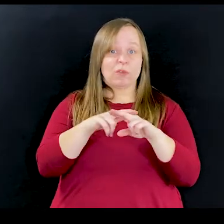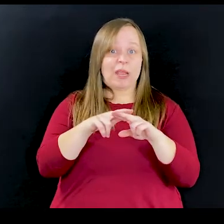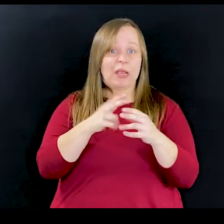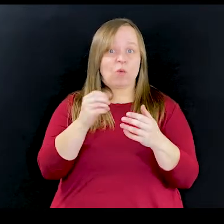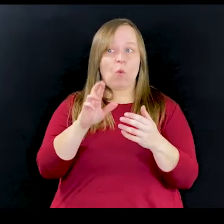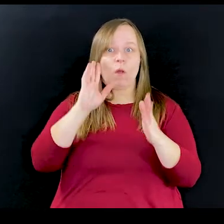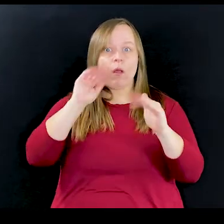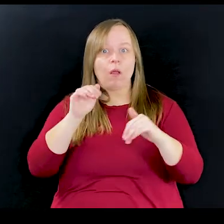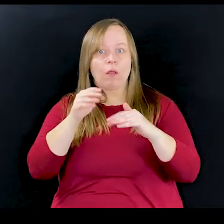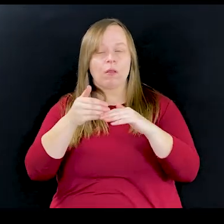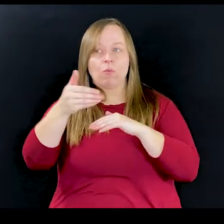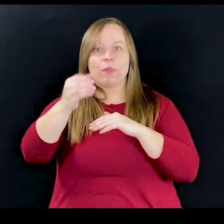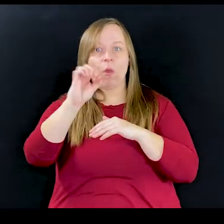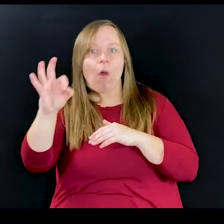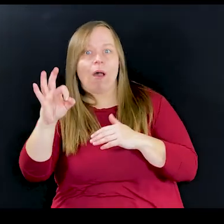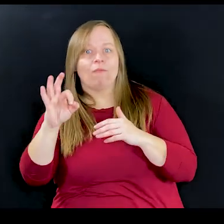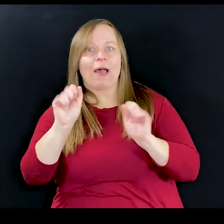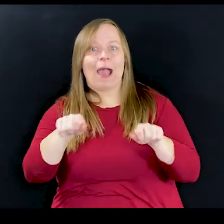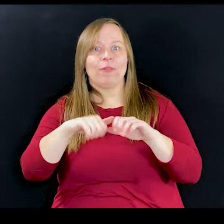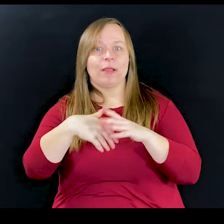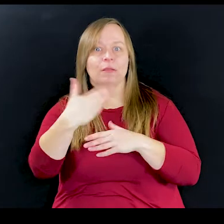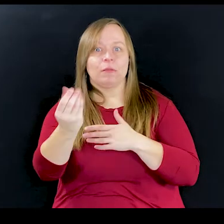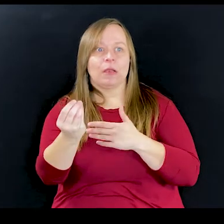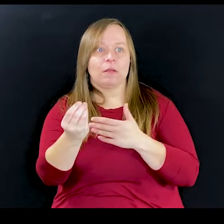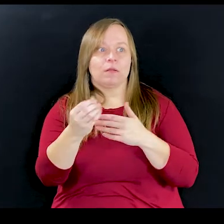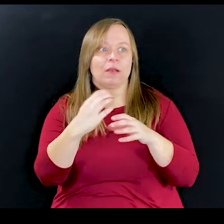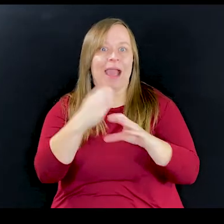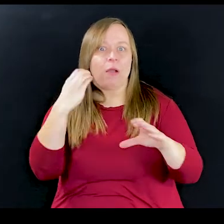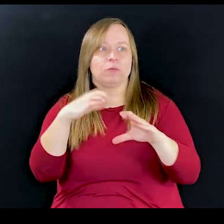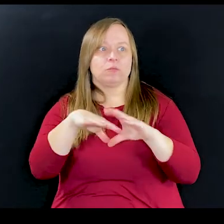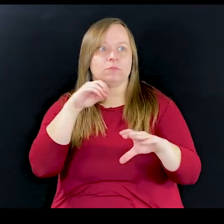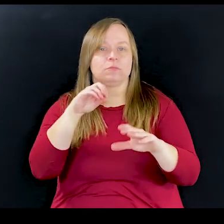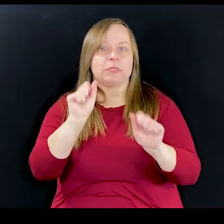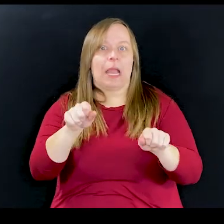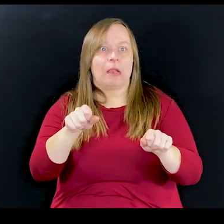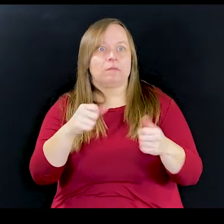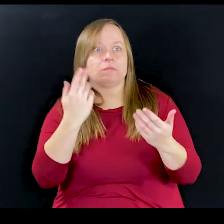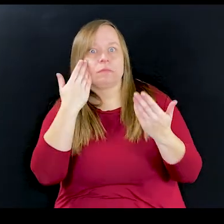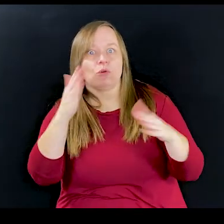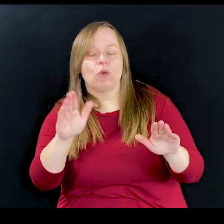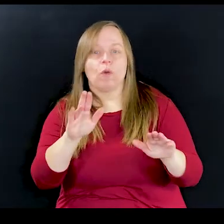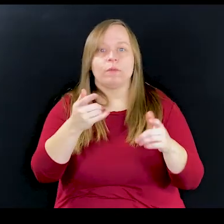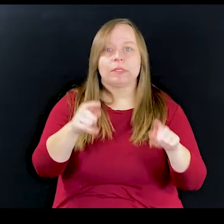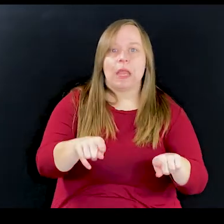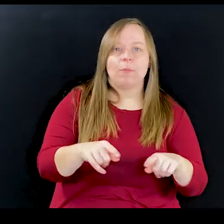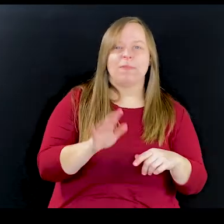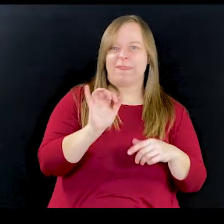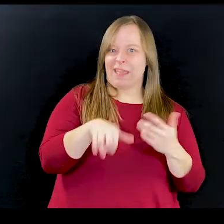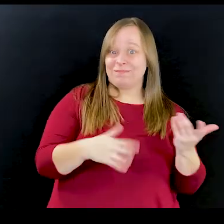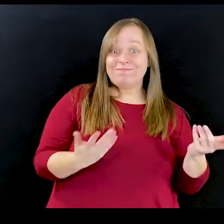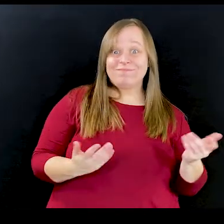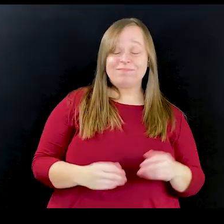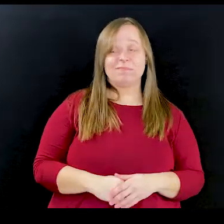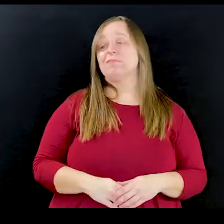or anticipating that they wouldn't be able to get off the next train station or what have you.